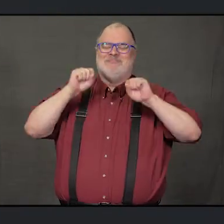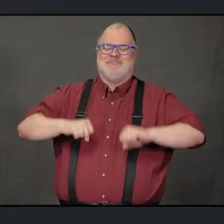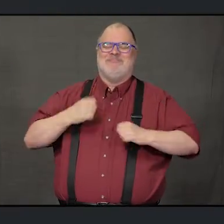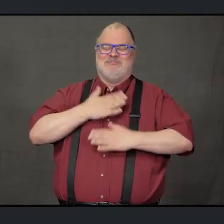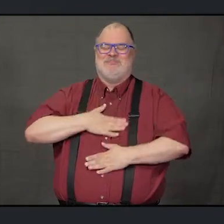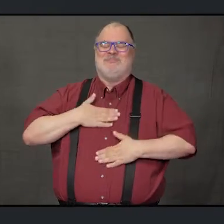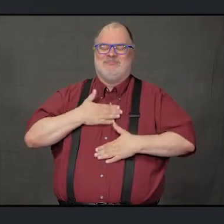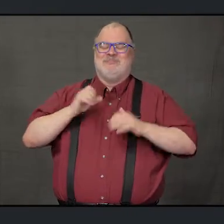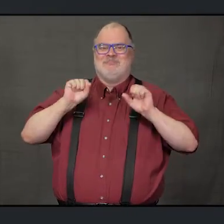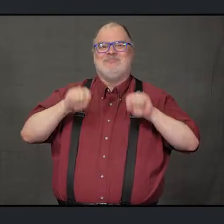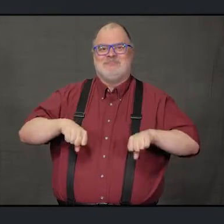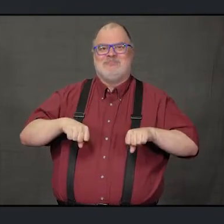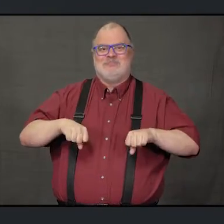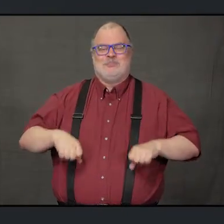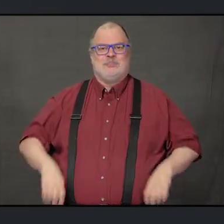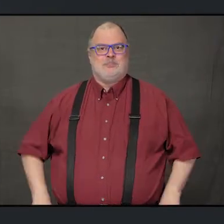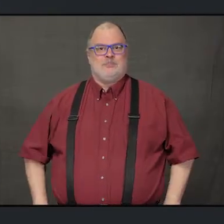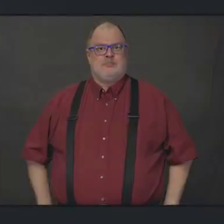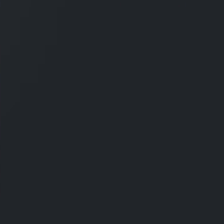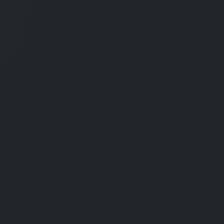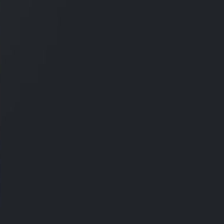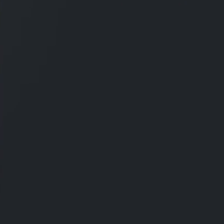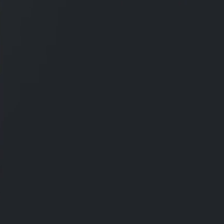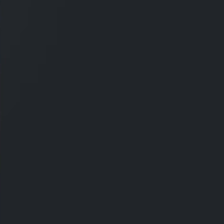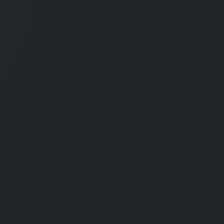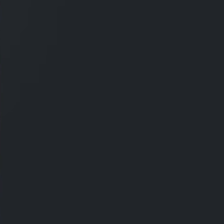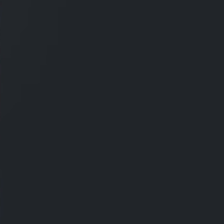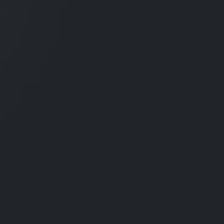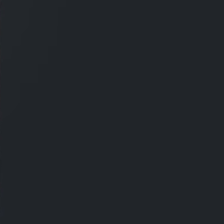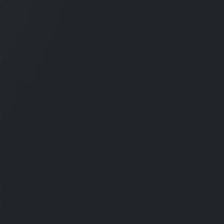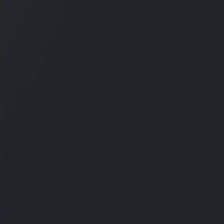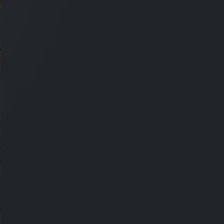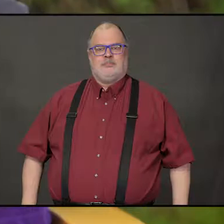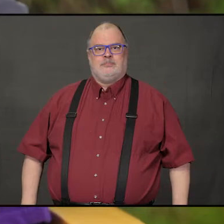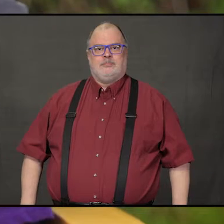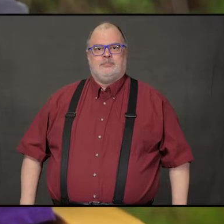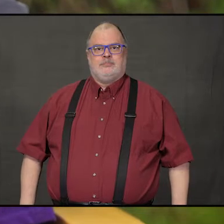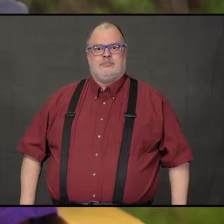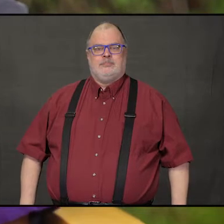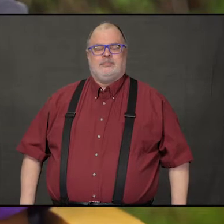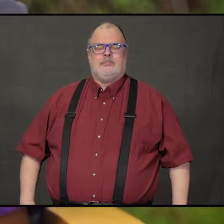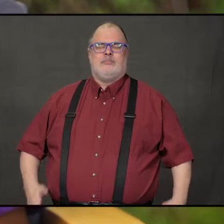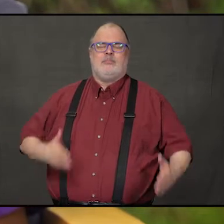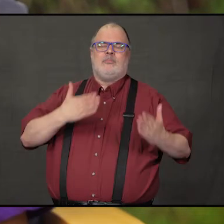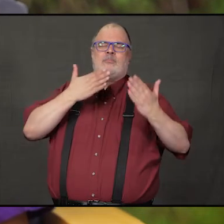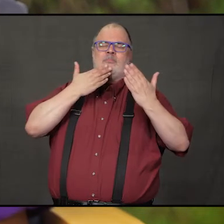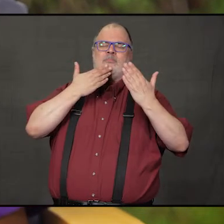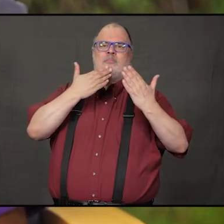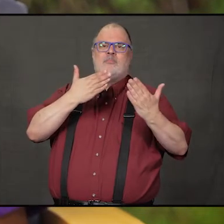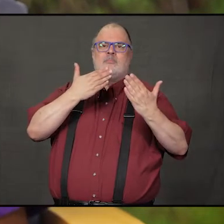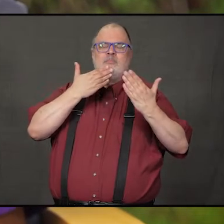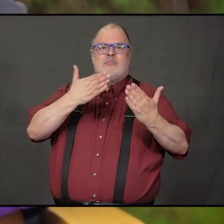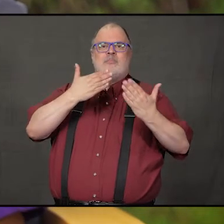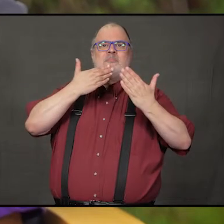I am thankful that I’m able to resume the in-person activities with my ministry.